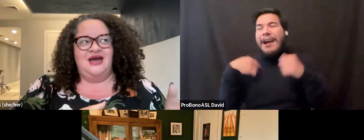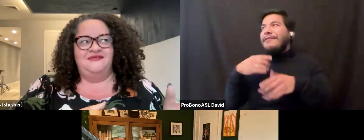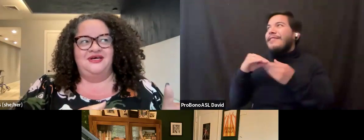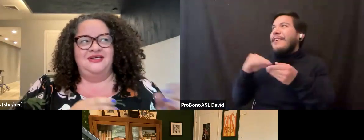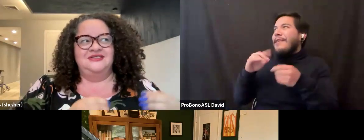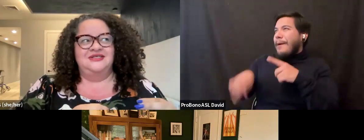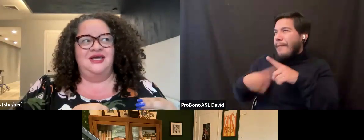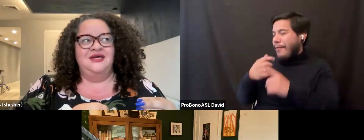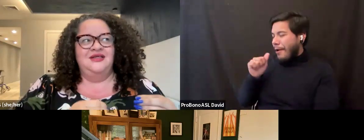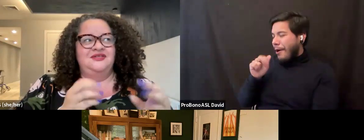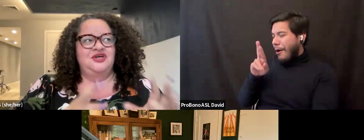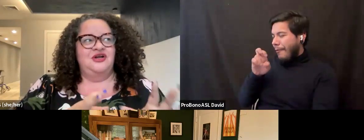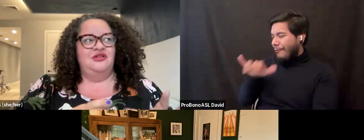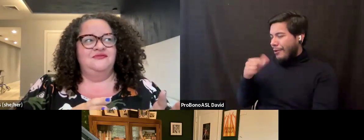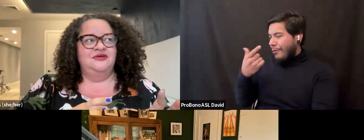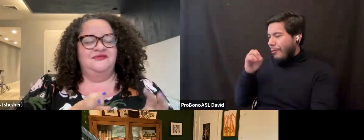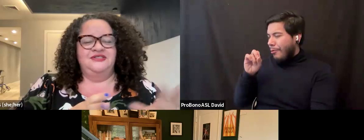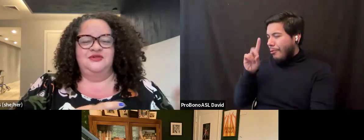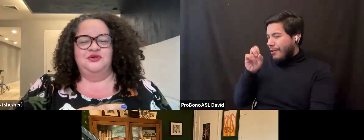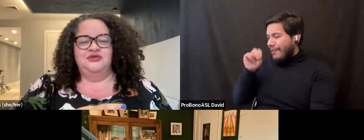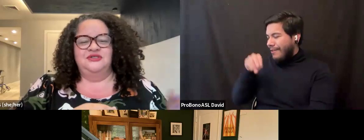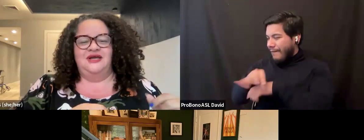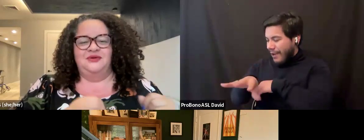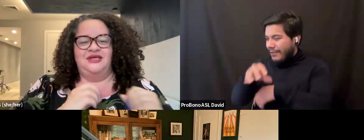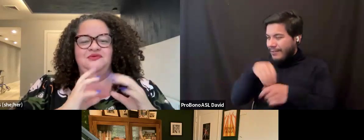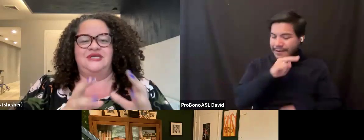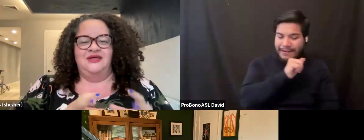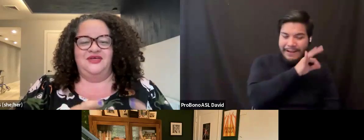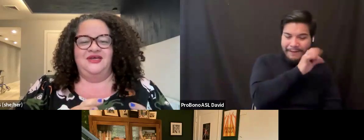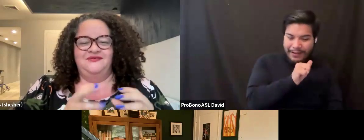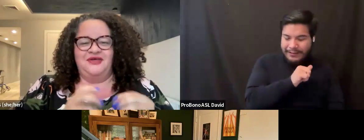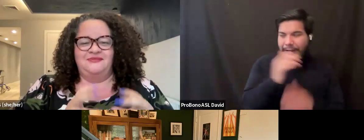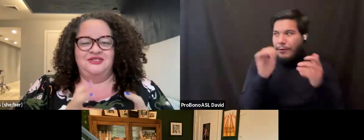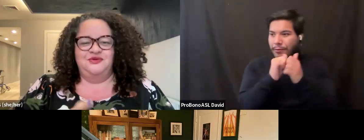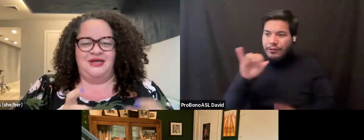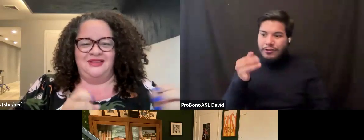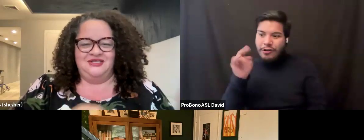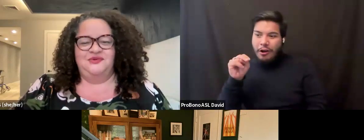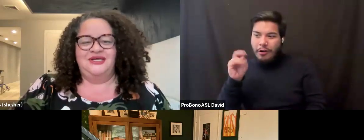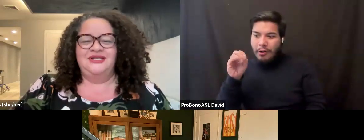NAAFA is like the John Oliver effects in the world where you say a thing for them to do and they do it.